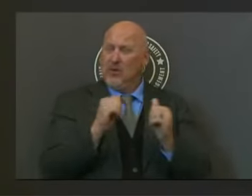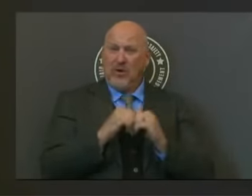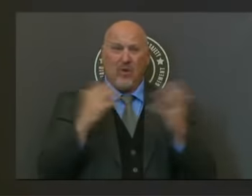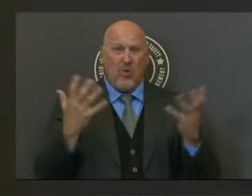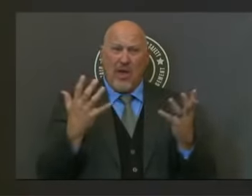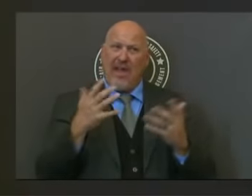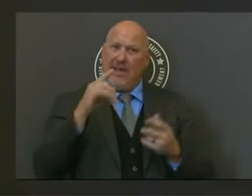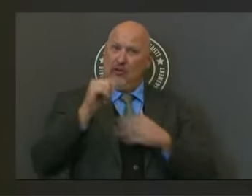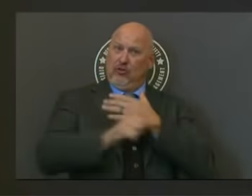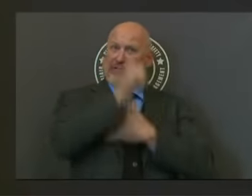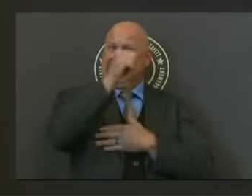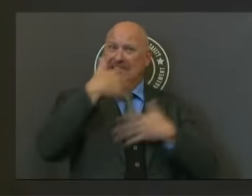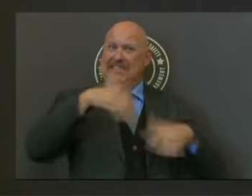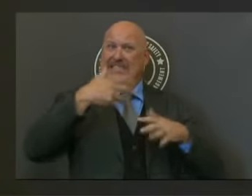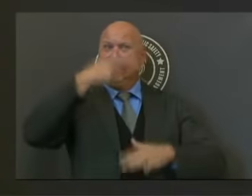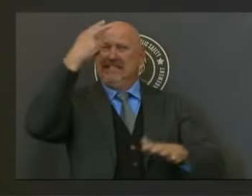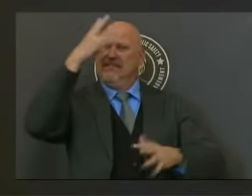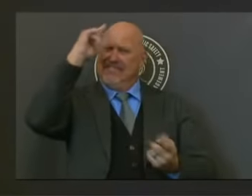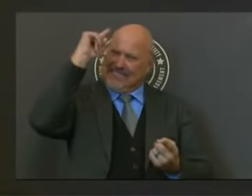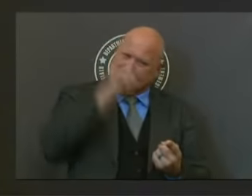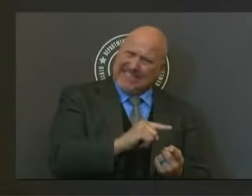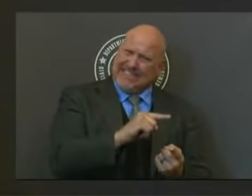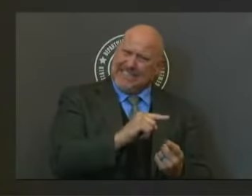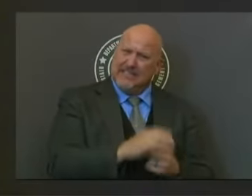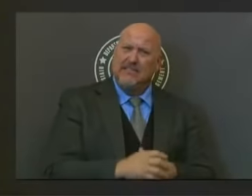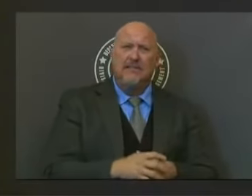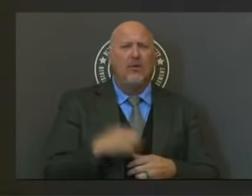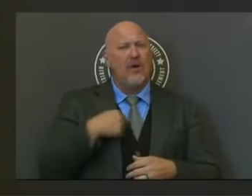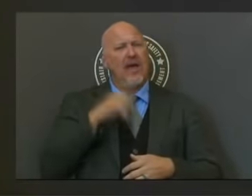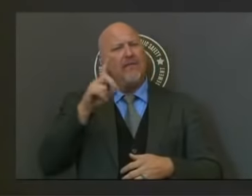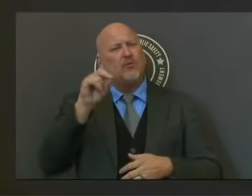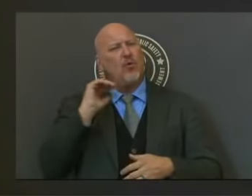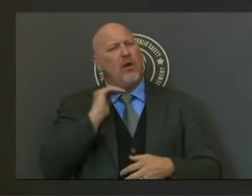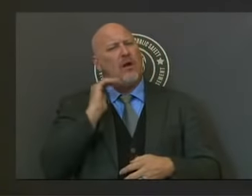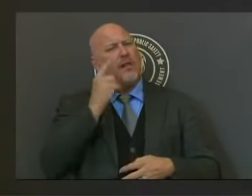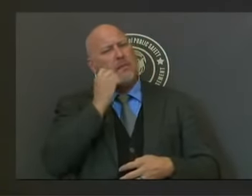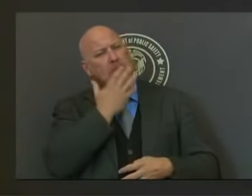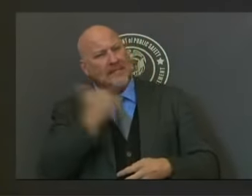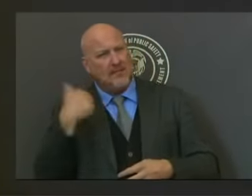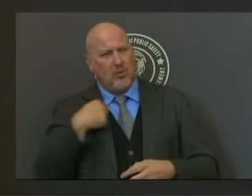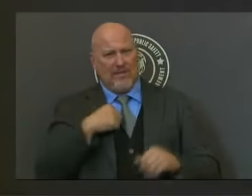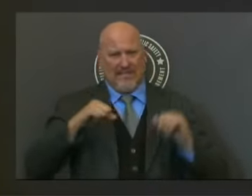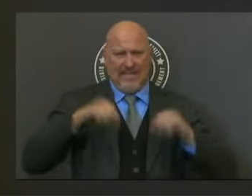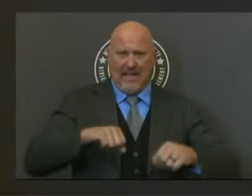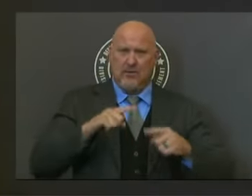can and we have such time as